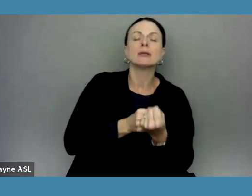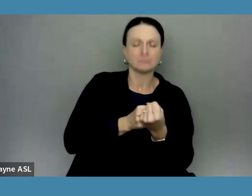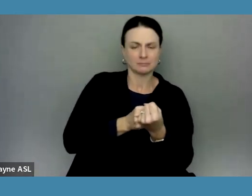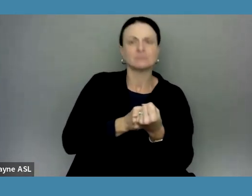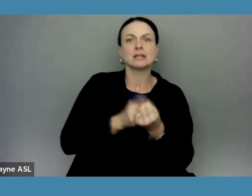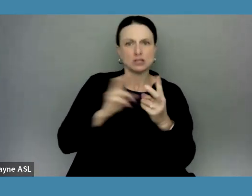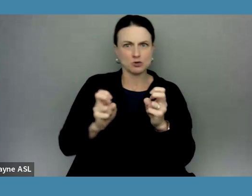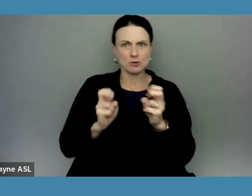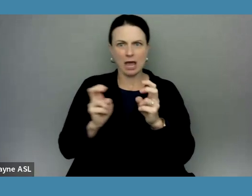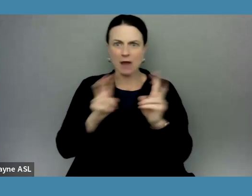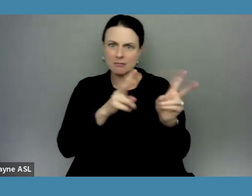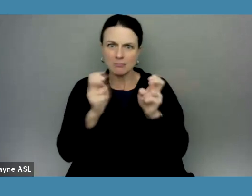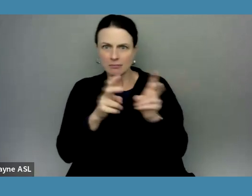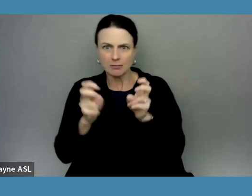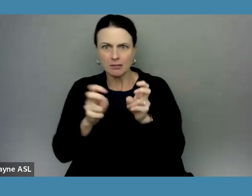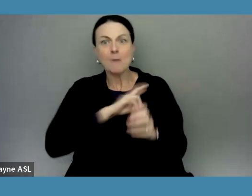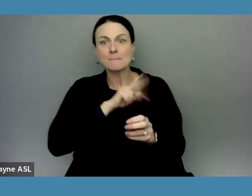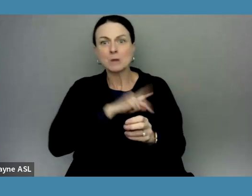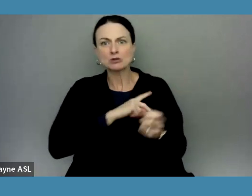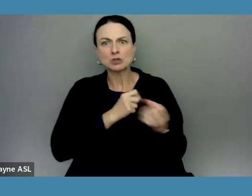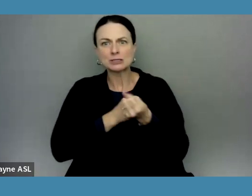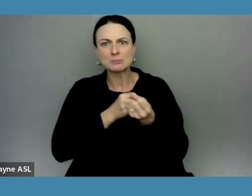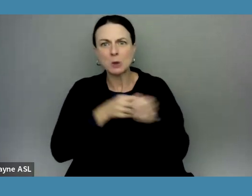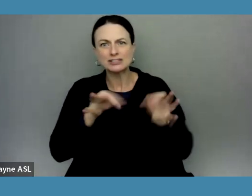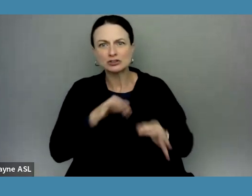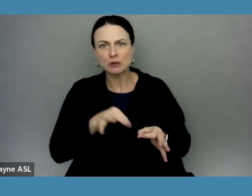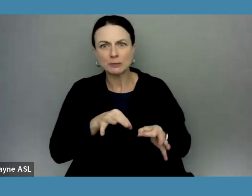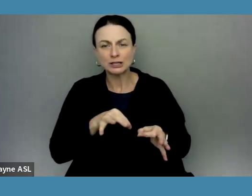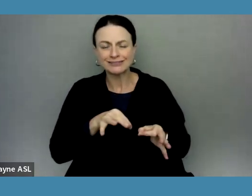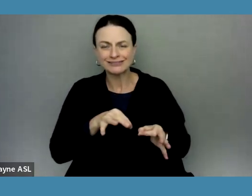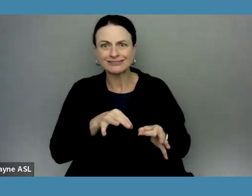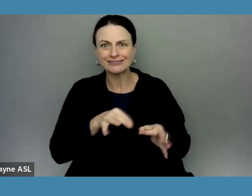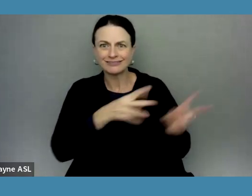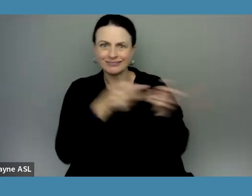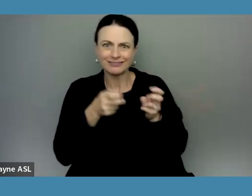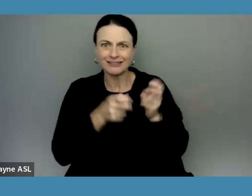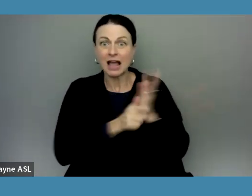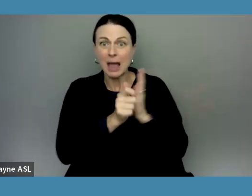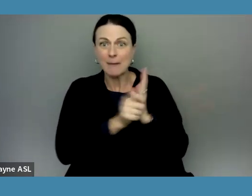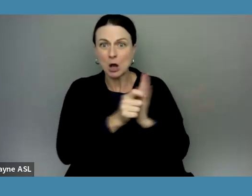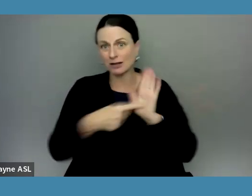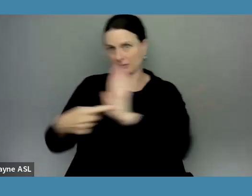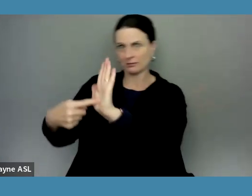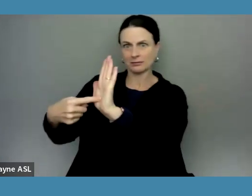of the personal supports description in the handbook and state where in your testimony